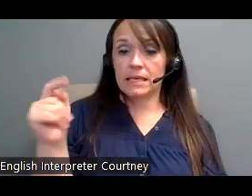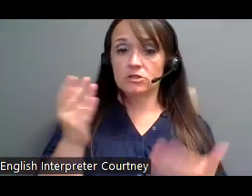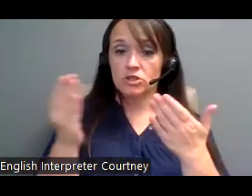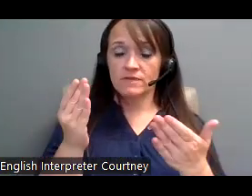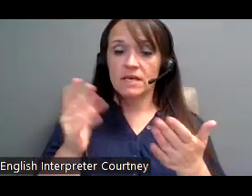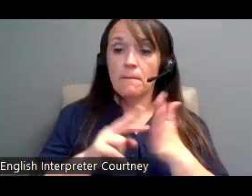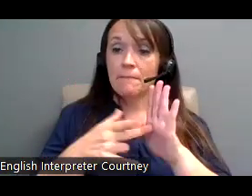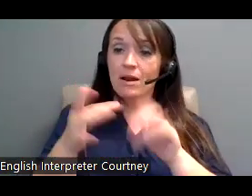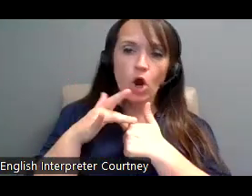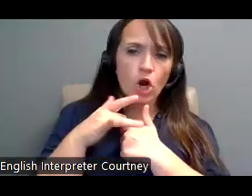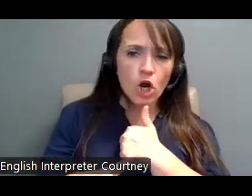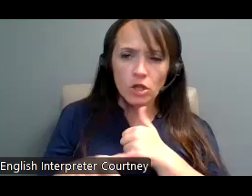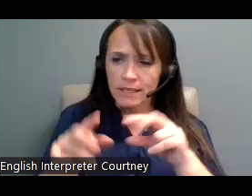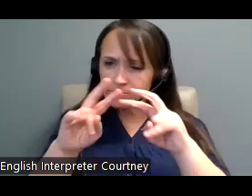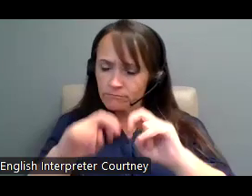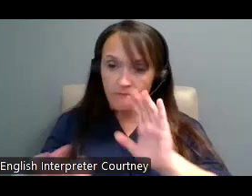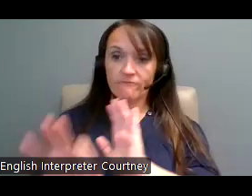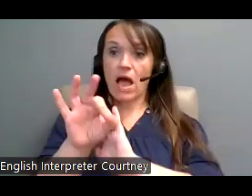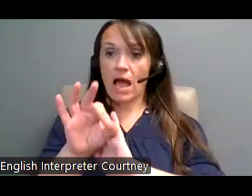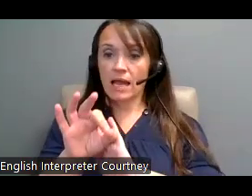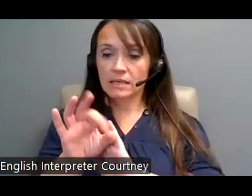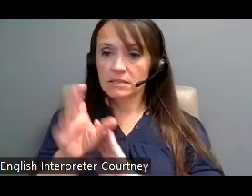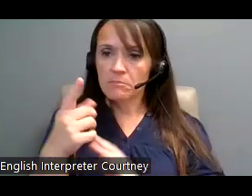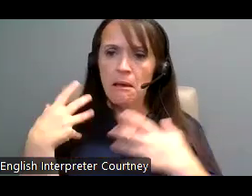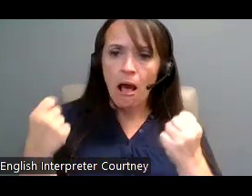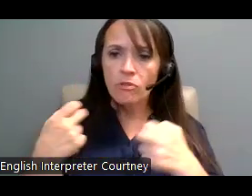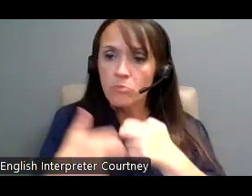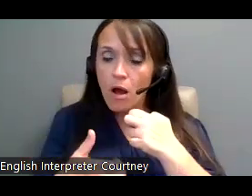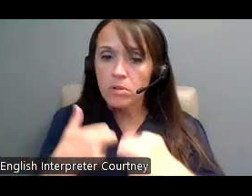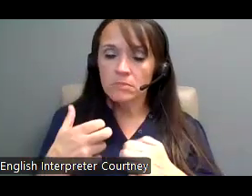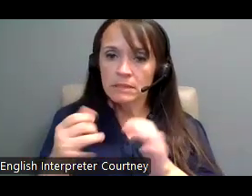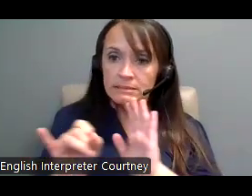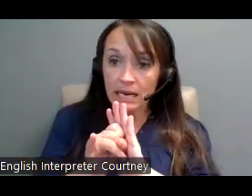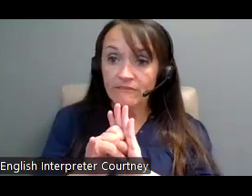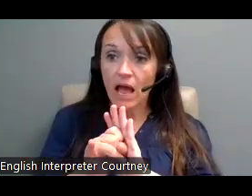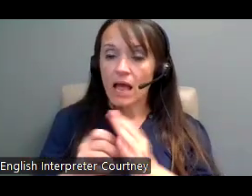and treatment of health issues. The goal is to ensure children receive the healthcare